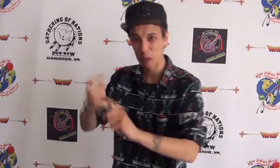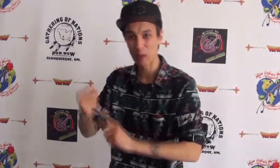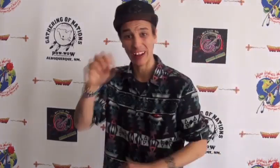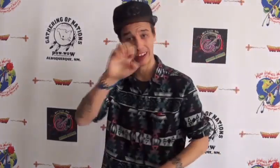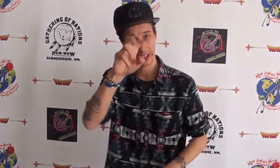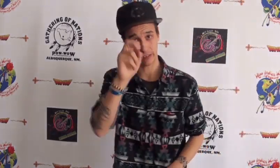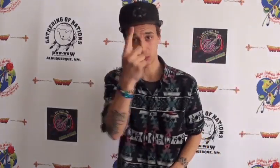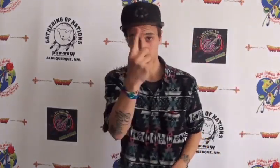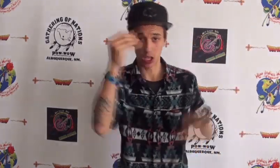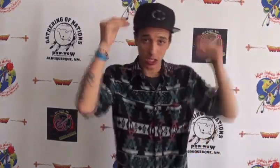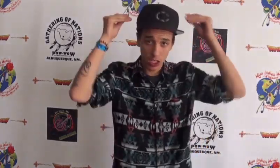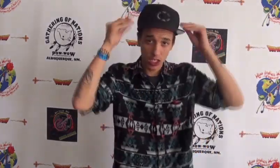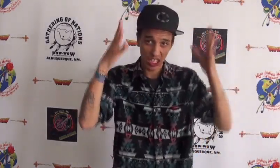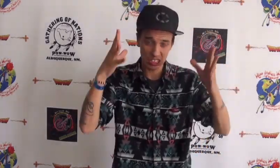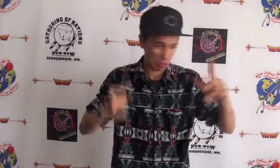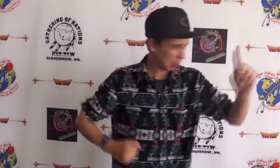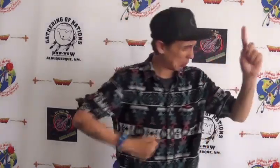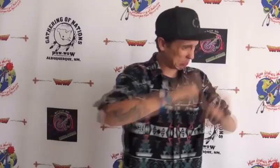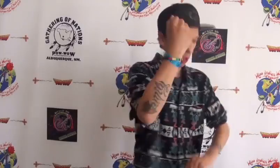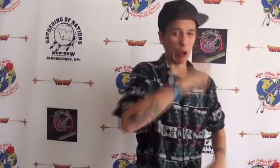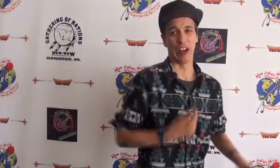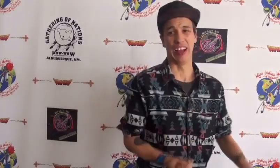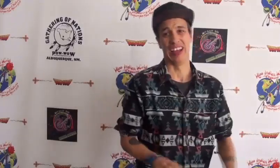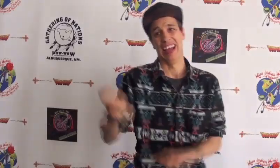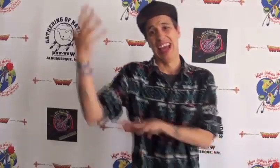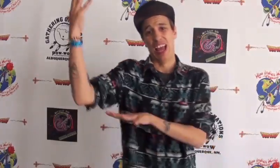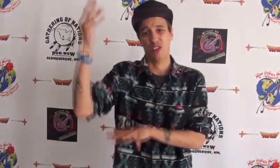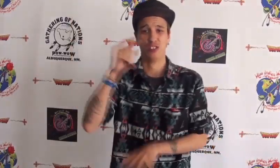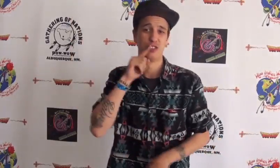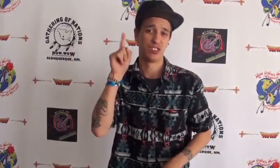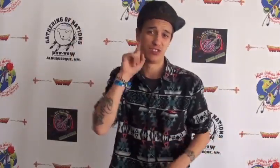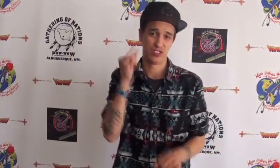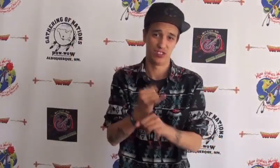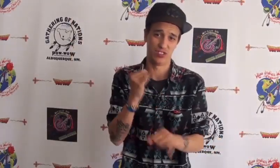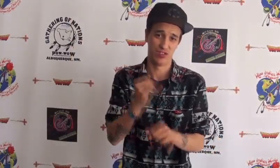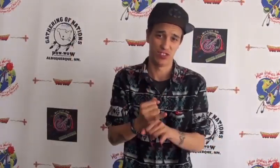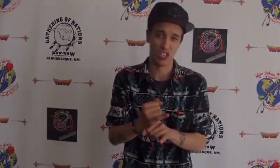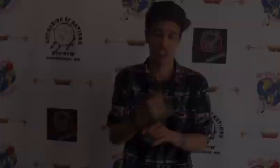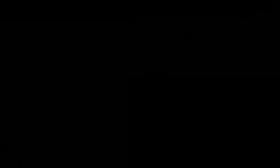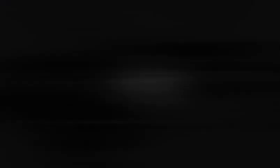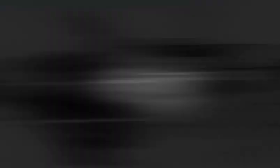I even hit one of the teachers and was expelled from the Deaf school.